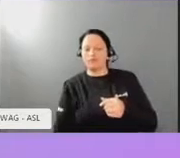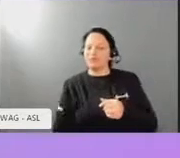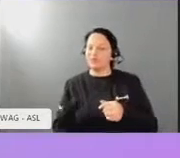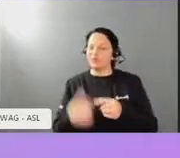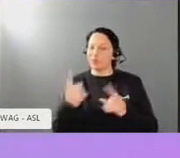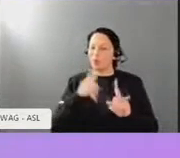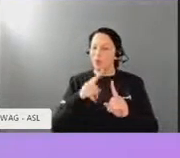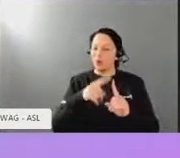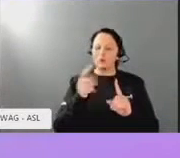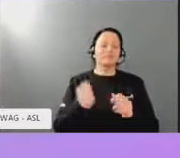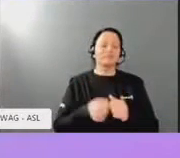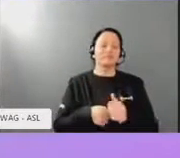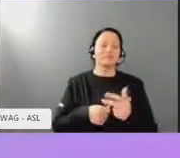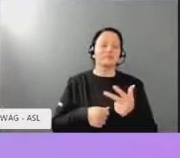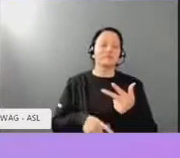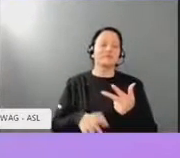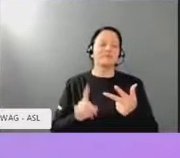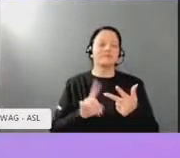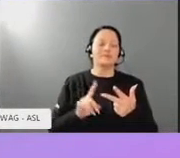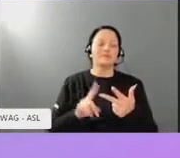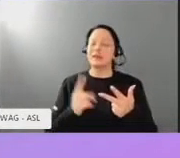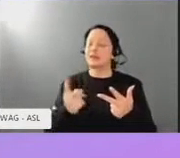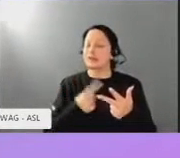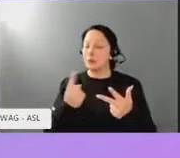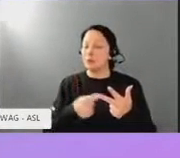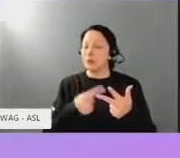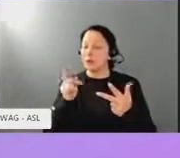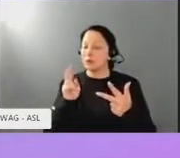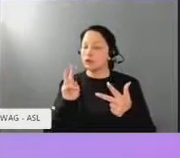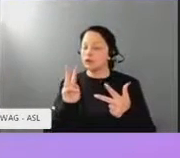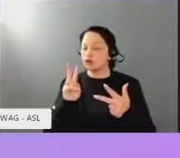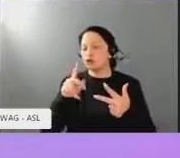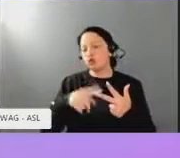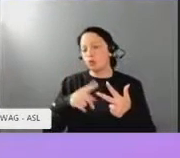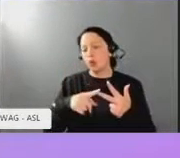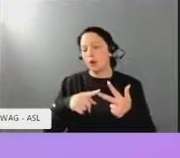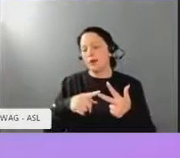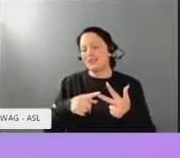0 points. Sorry about that. If you answered rarely, you